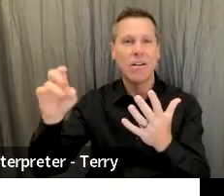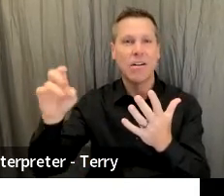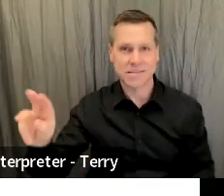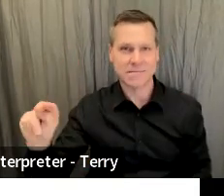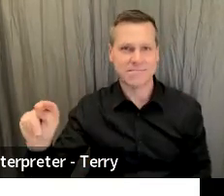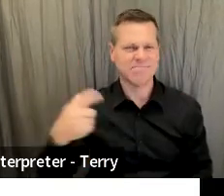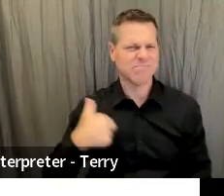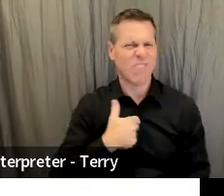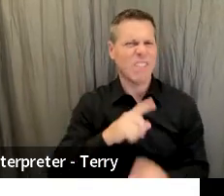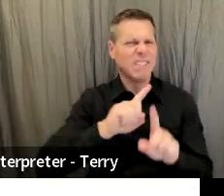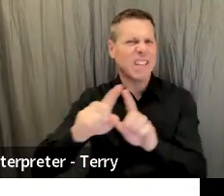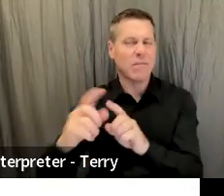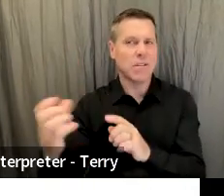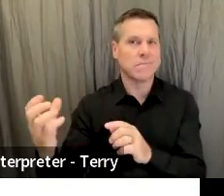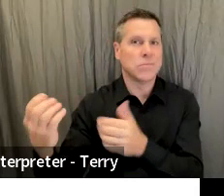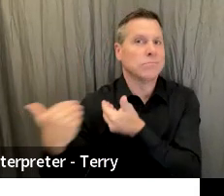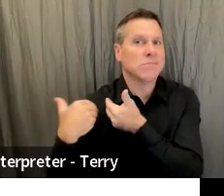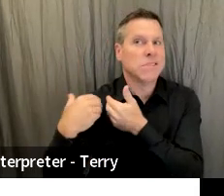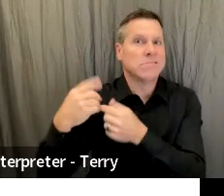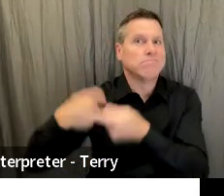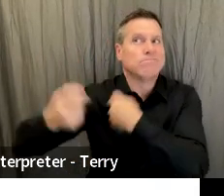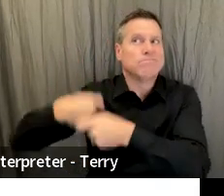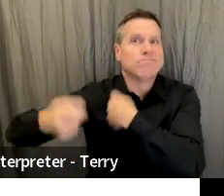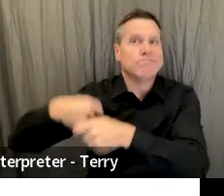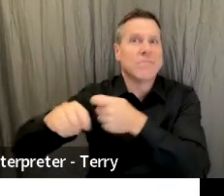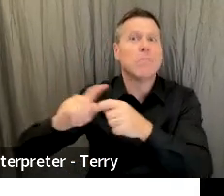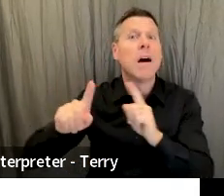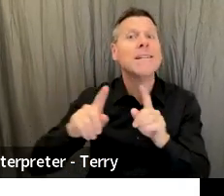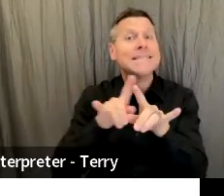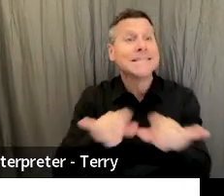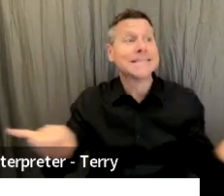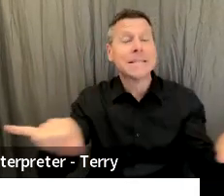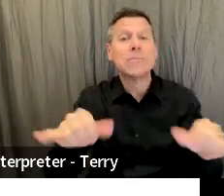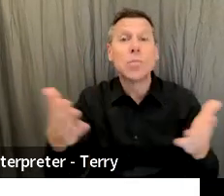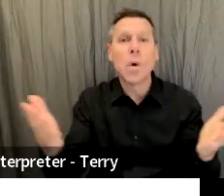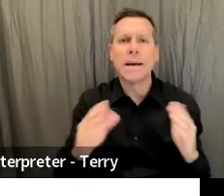But the one thing that we all have in common is that we teach for the English department,